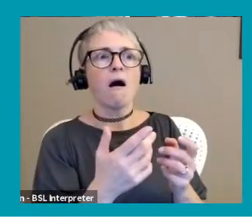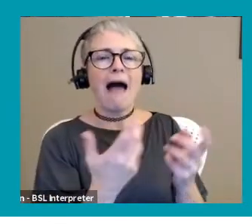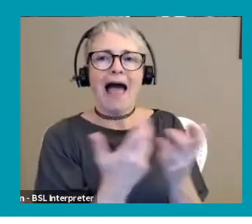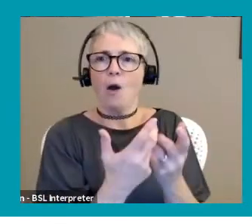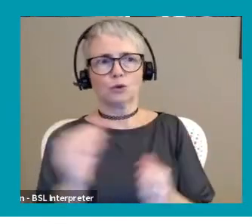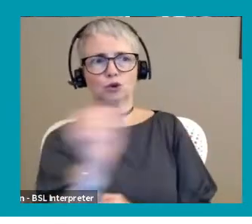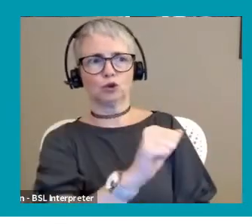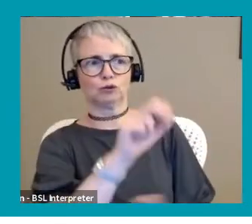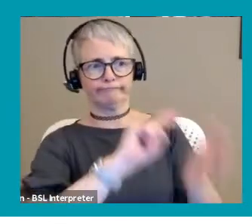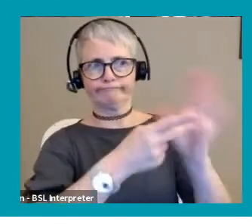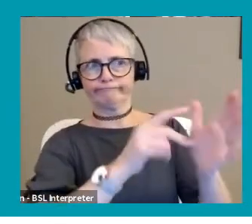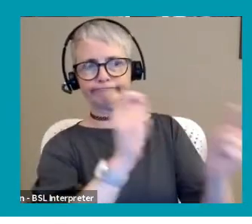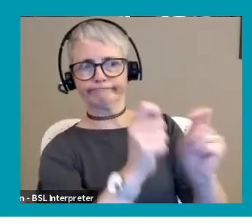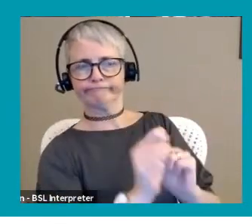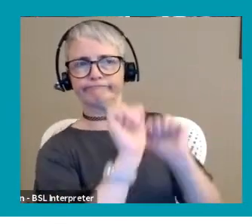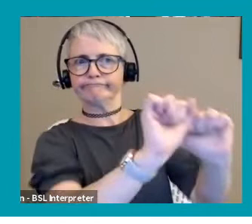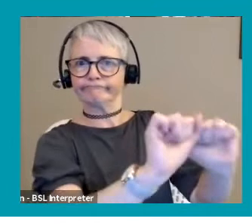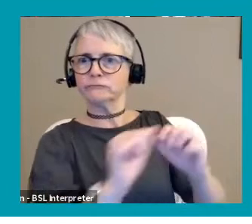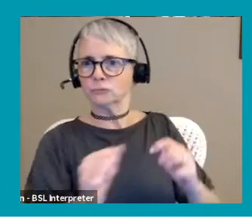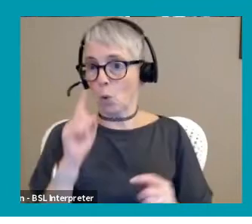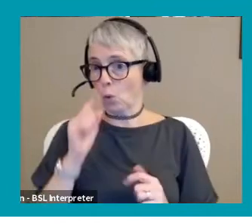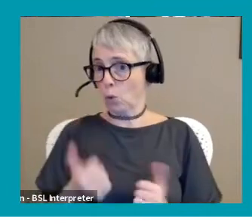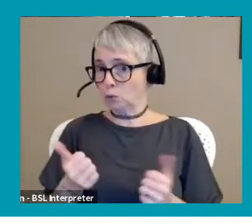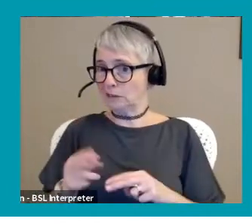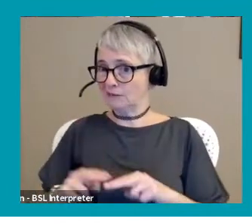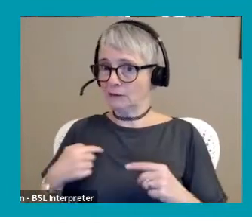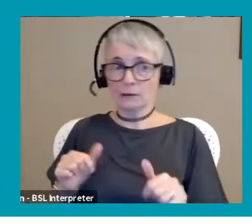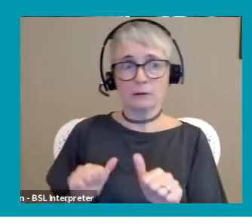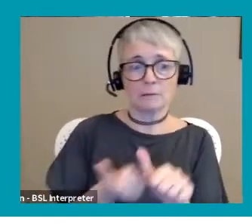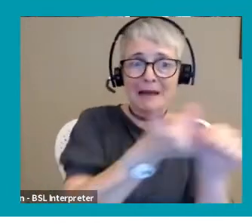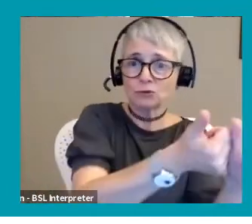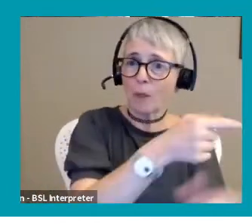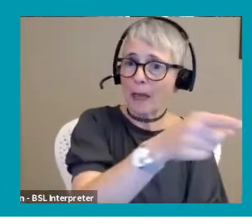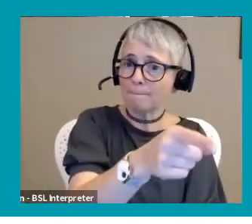It's also something that looks really good on your CV if you are interested in diversity and inclusion and areas like that.